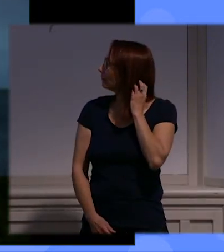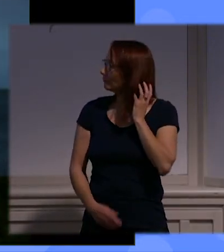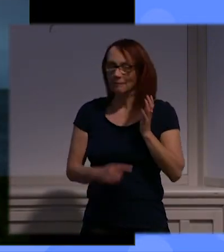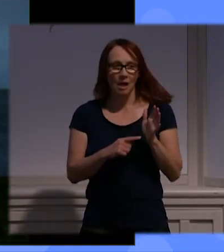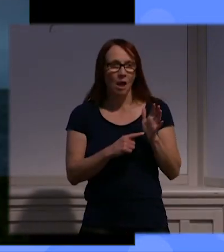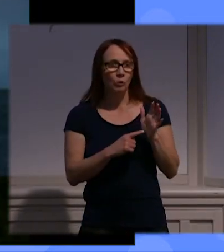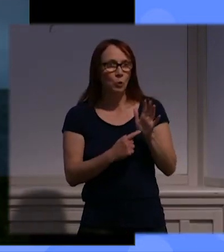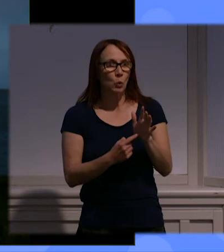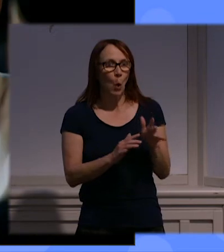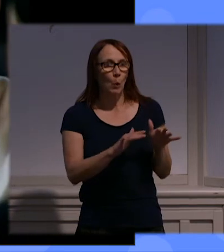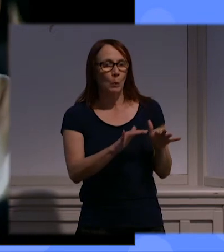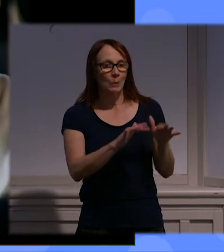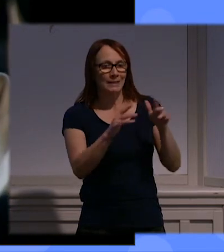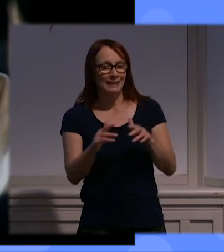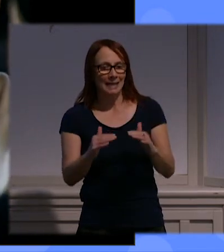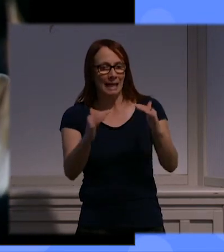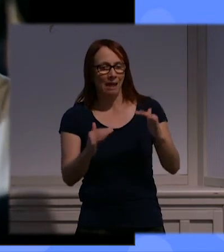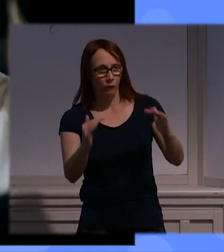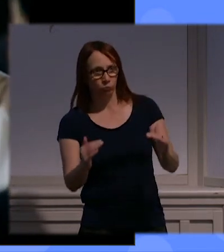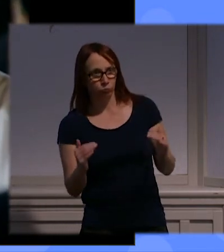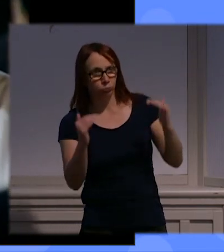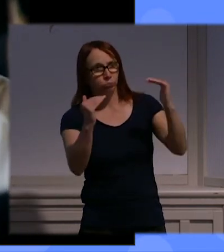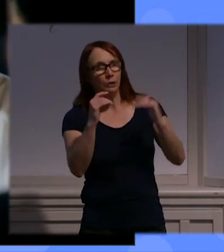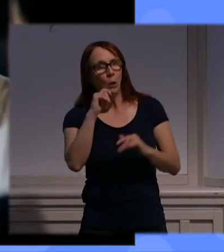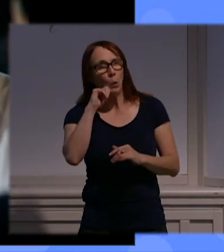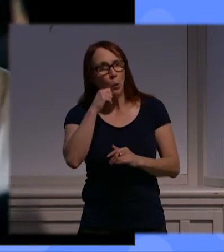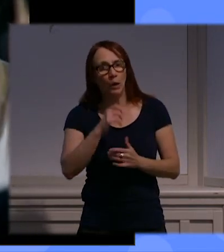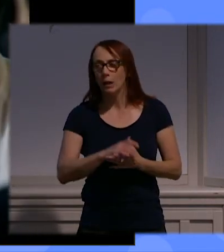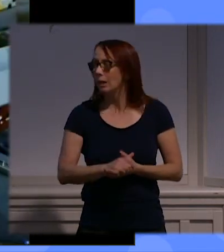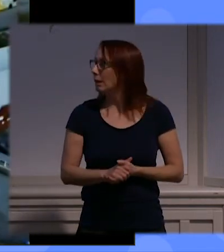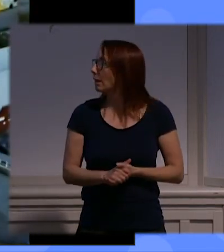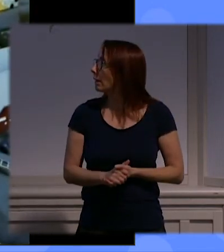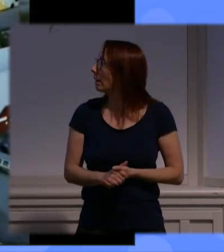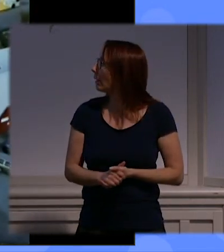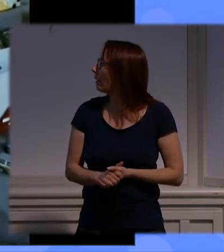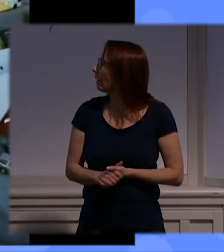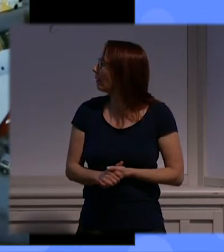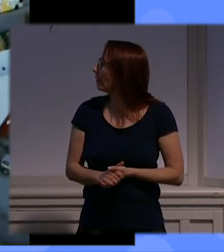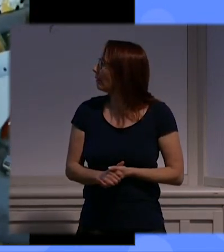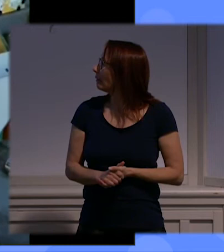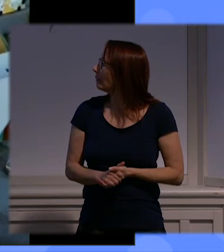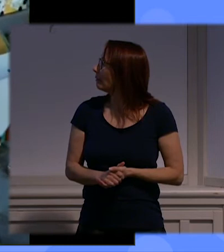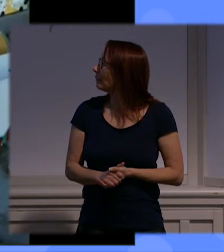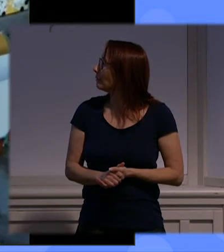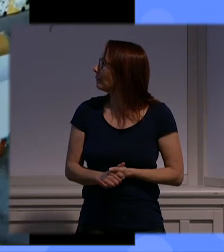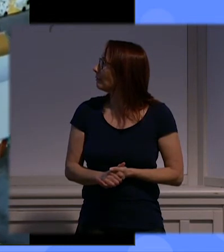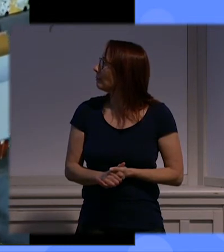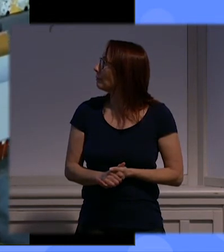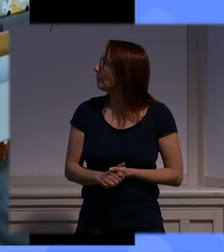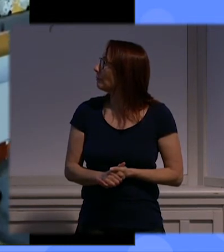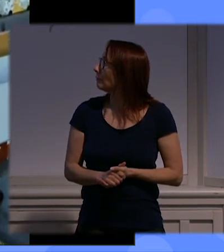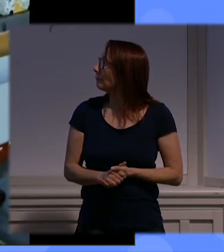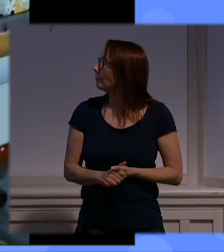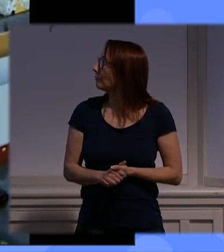to what scientists are predicting right now the work called lines was installed